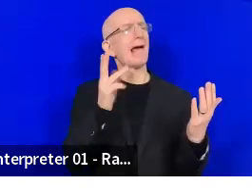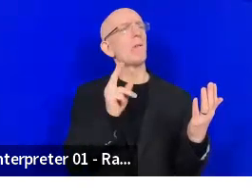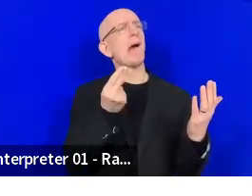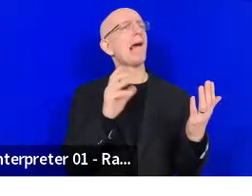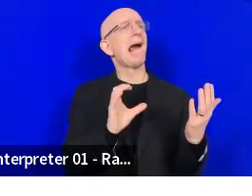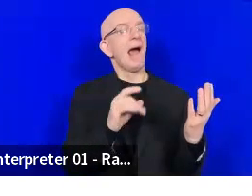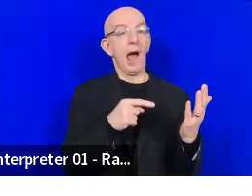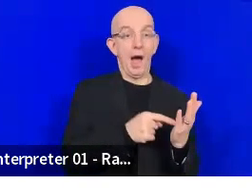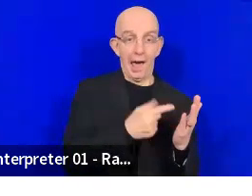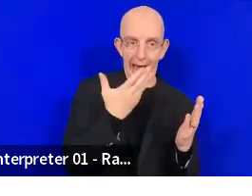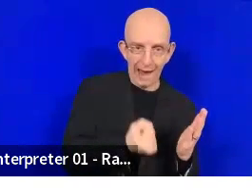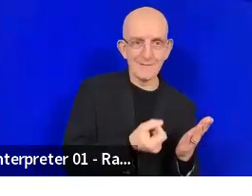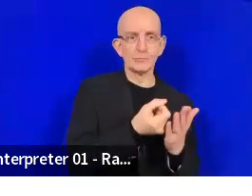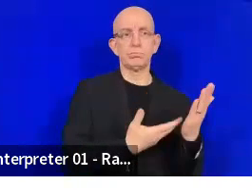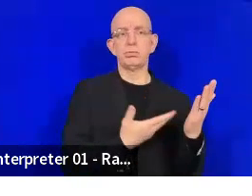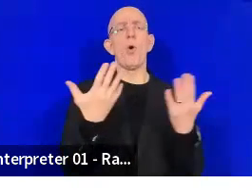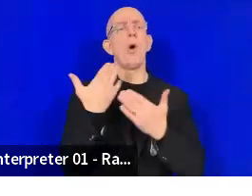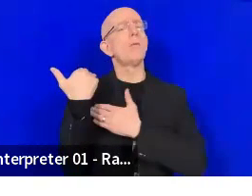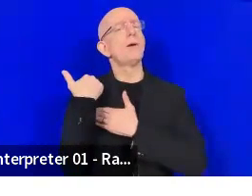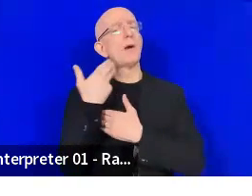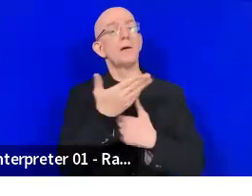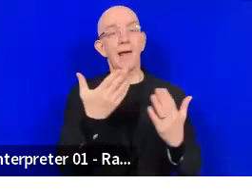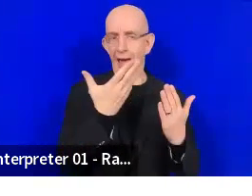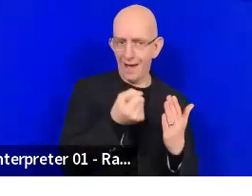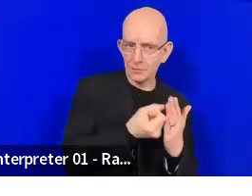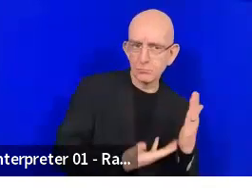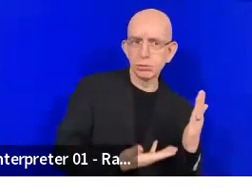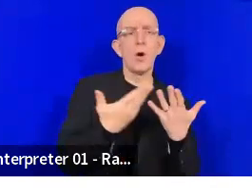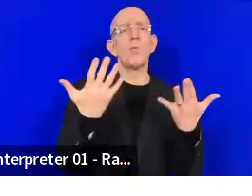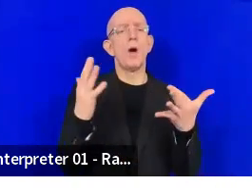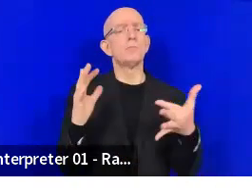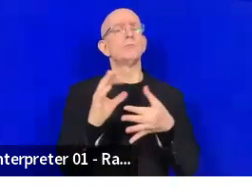You will find very short and precise answers to that kind of question.